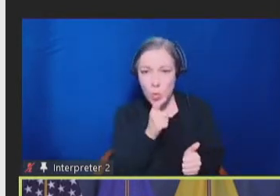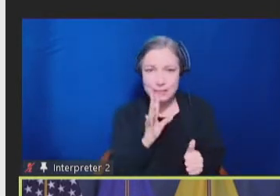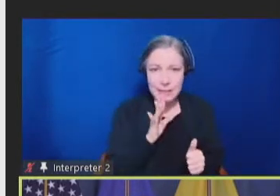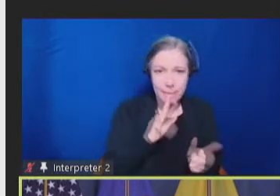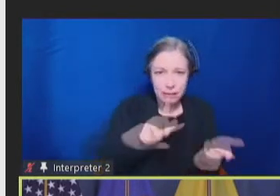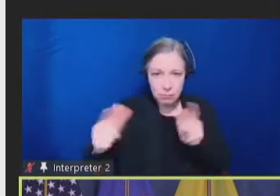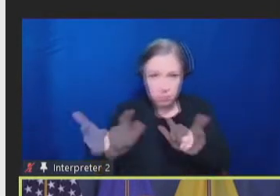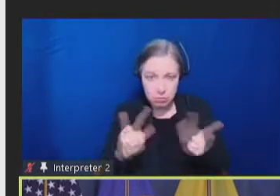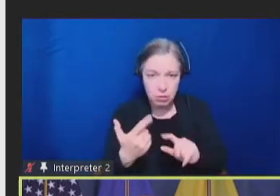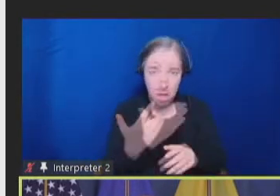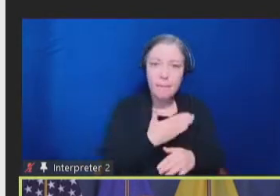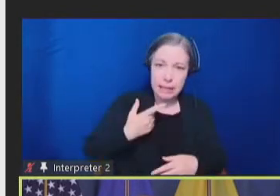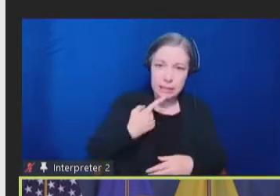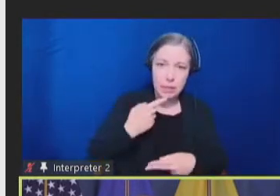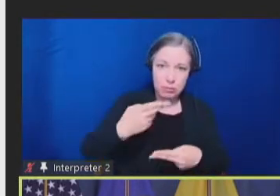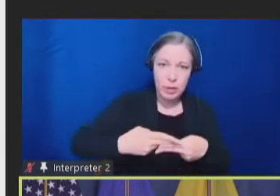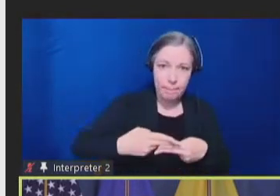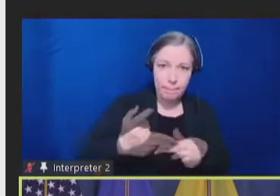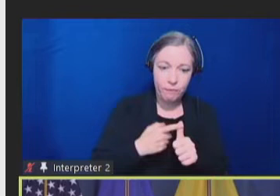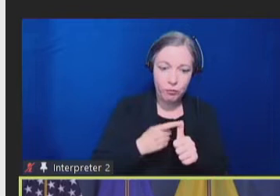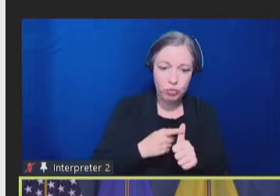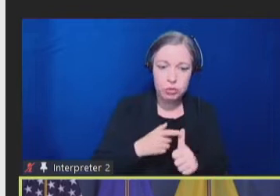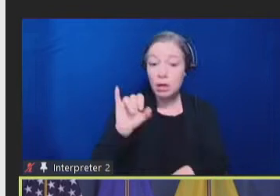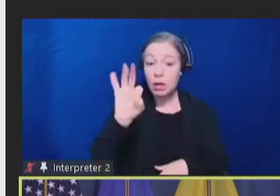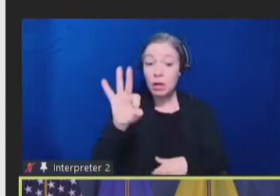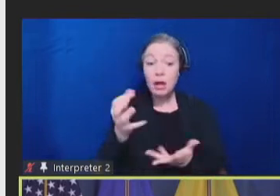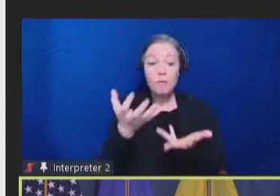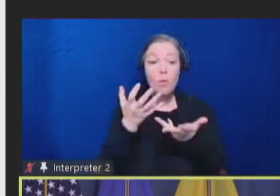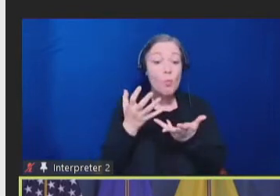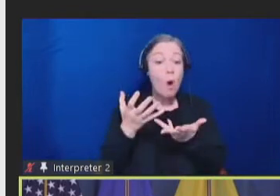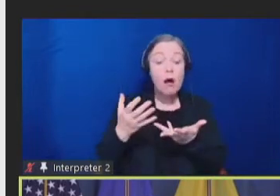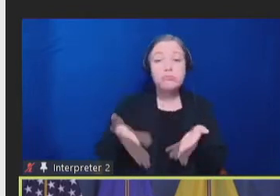If you'd like to ask a question or provide a comment, raise your tent card in the room